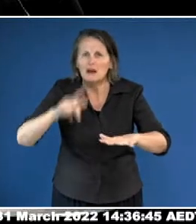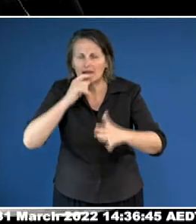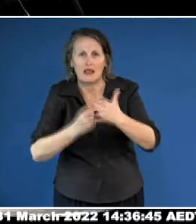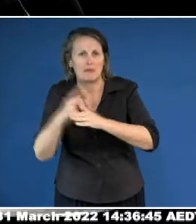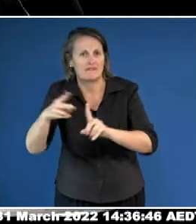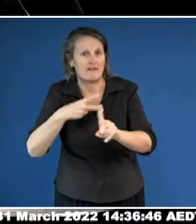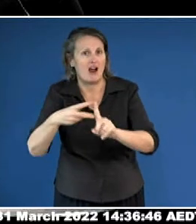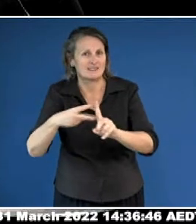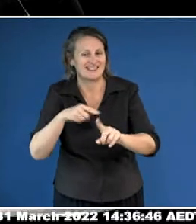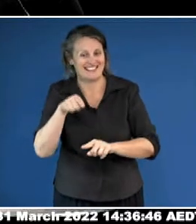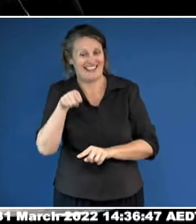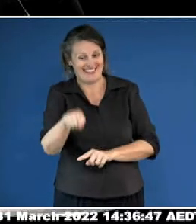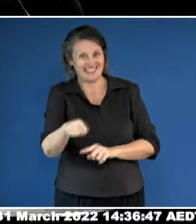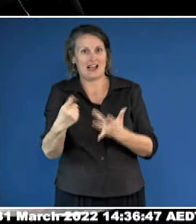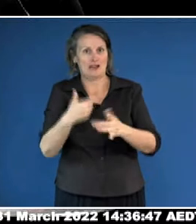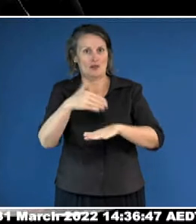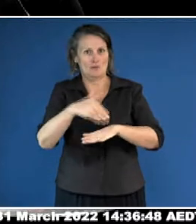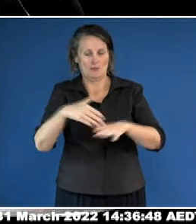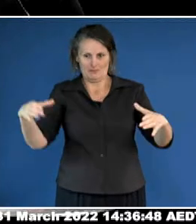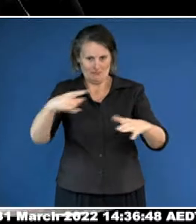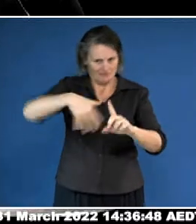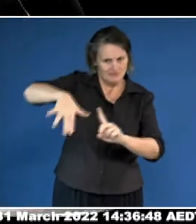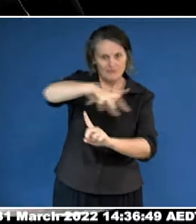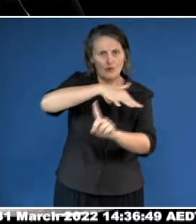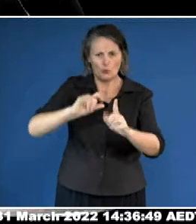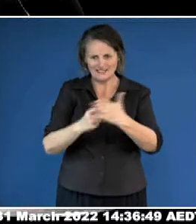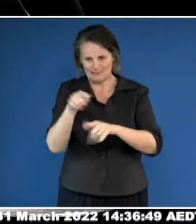We need to look more closely at the environment as a driver, not just a setting.